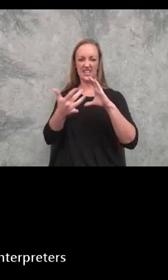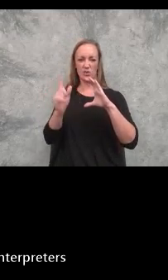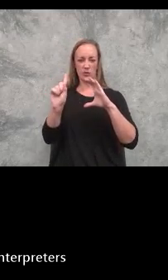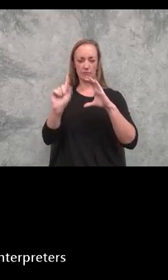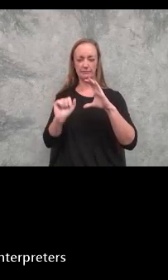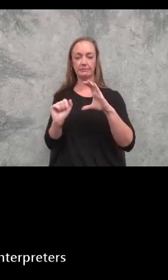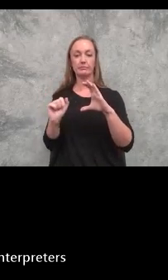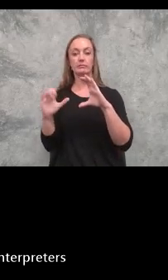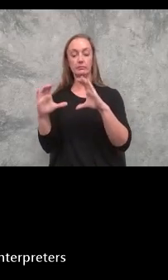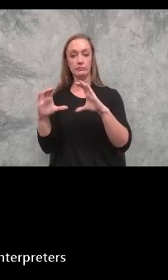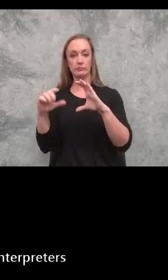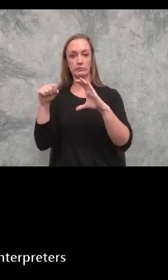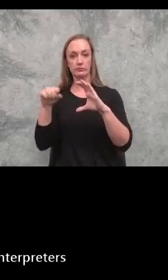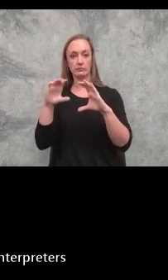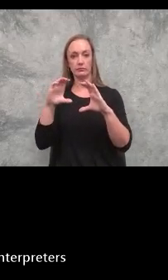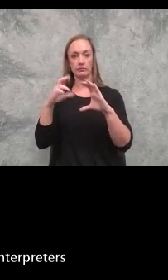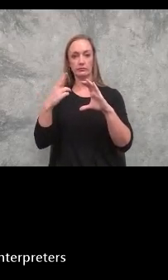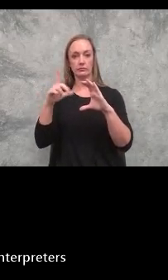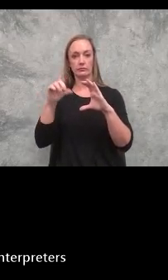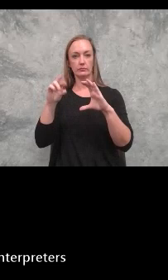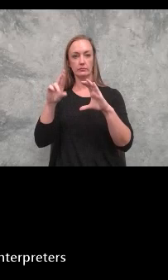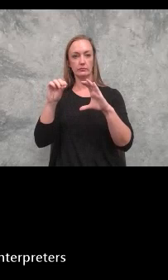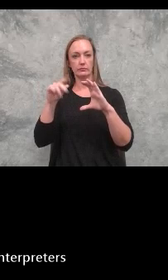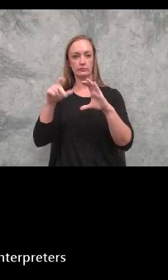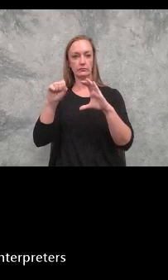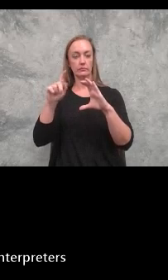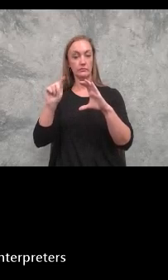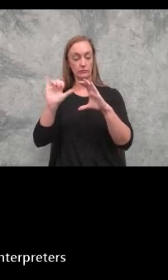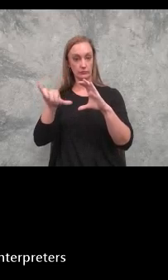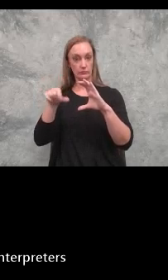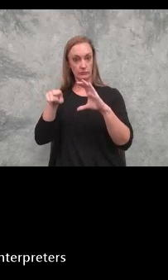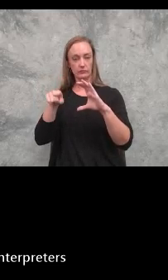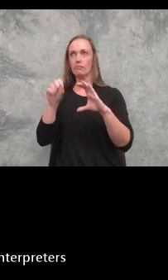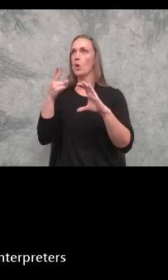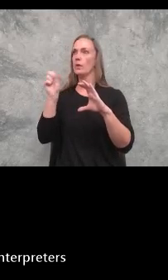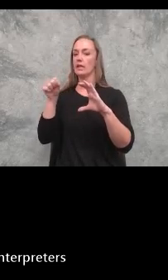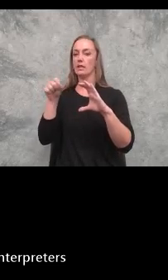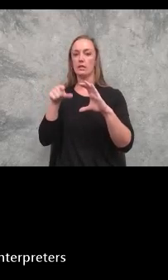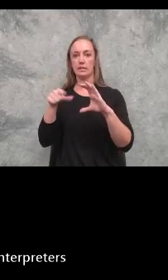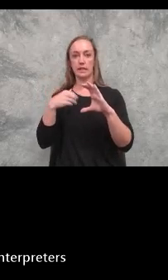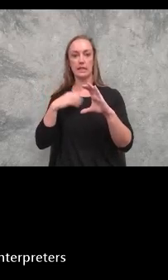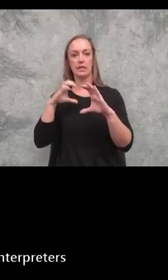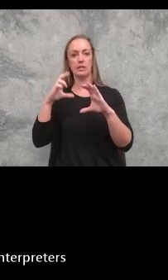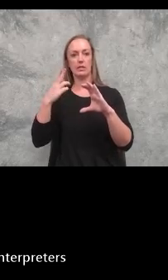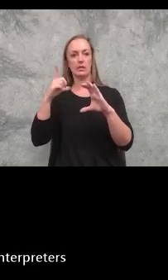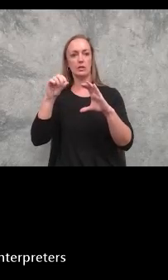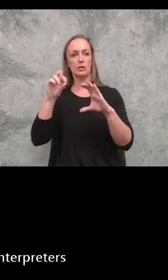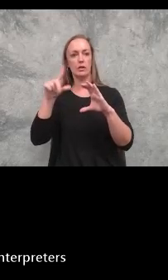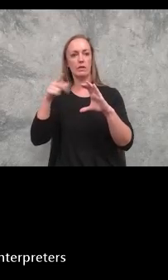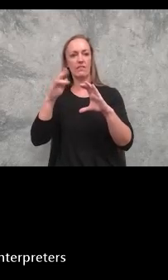we go. Chloroplast right here; so chloroplast, it has the chlorophyll so that made it have the